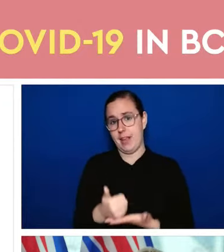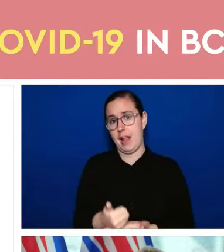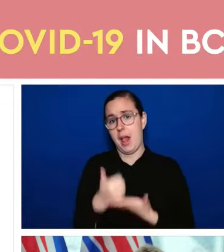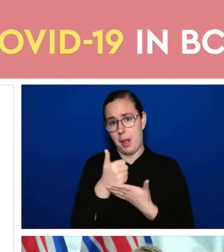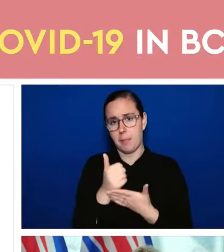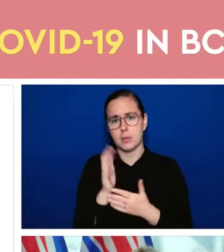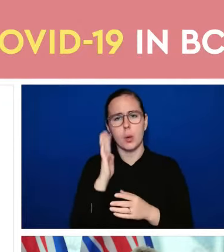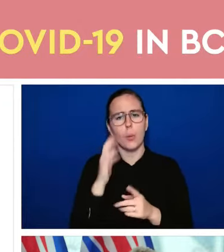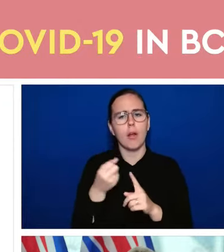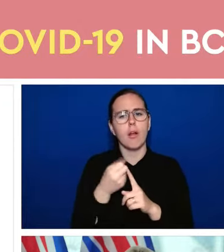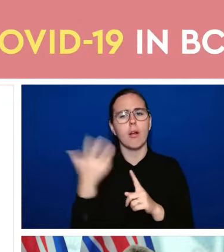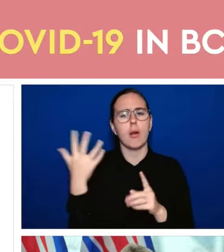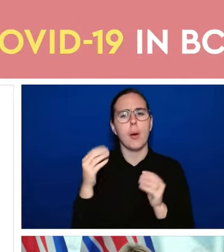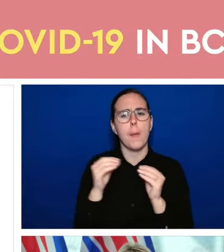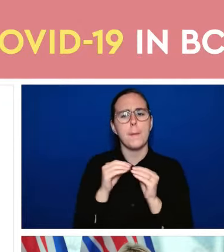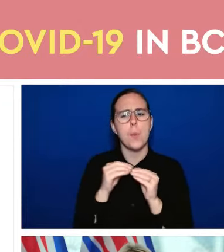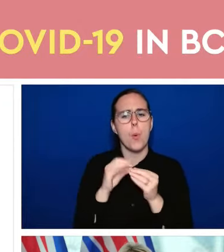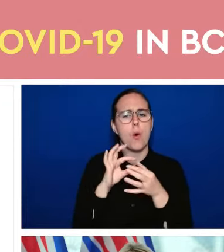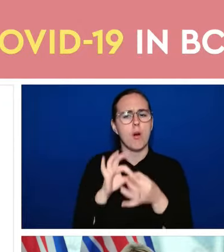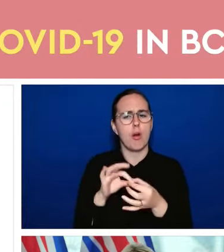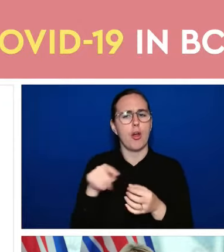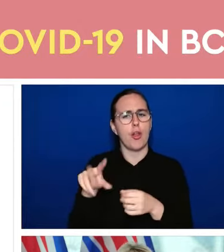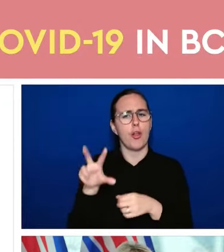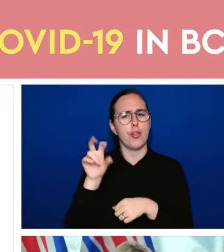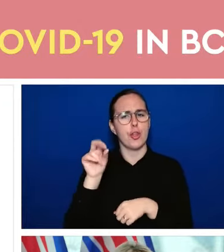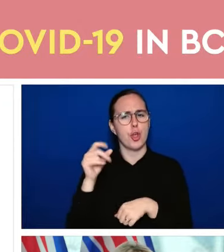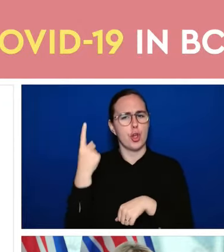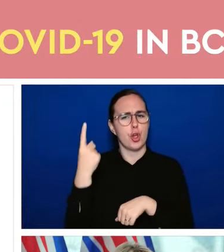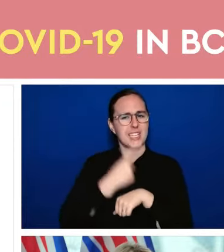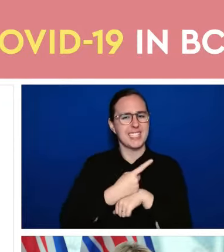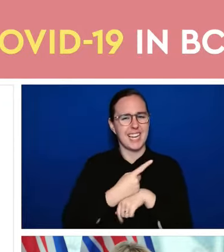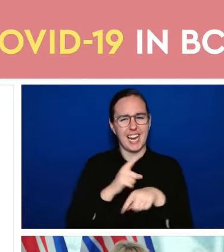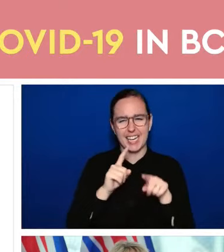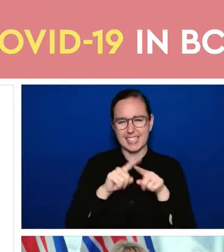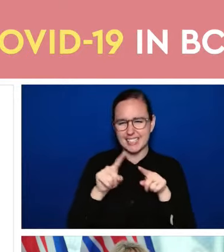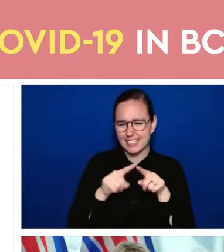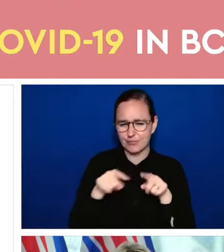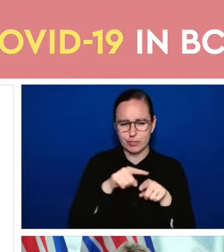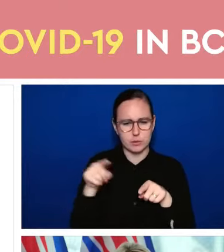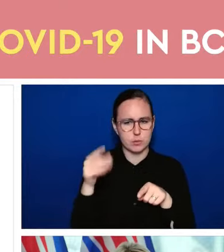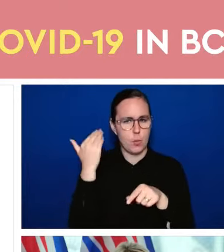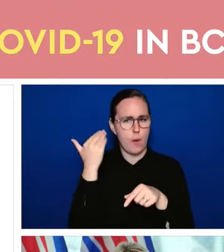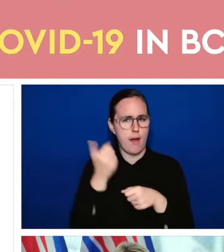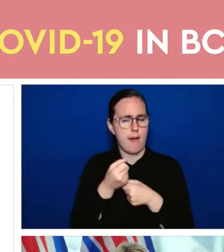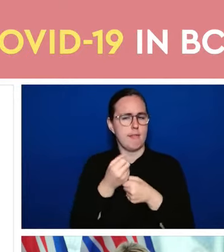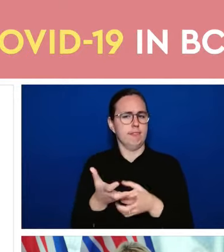thirty day mortality by because of death. And these are the defects reported weekly and our